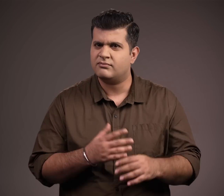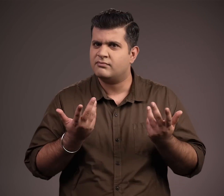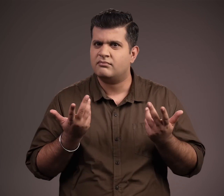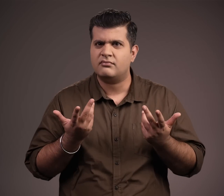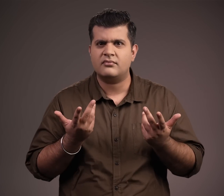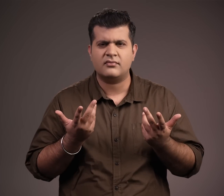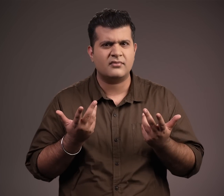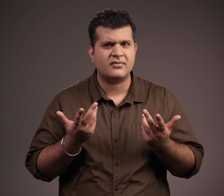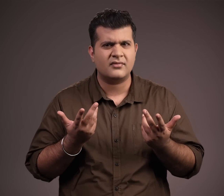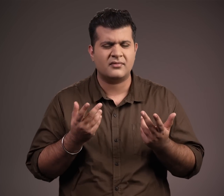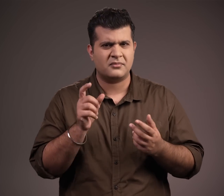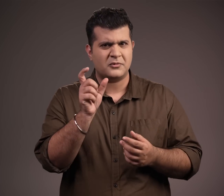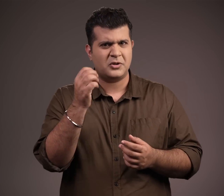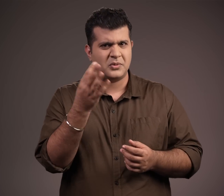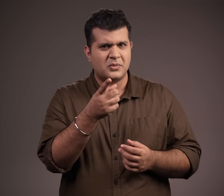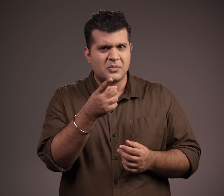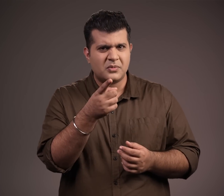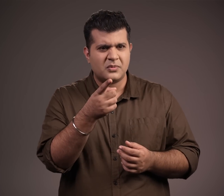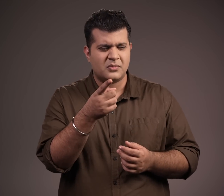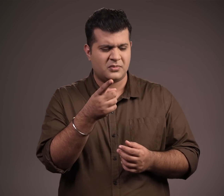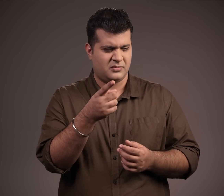Hey! What's this word? Looks new to me.